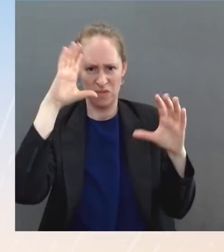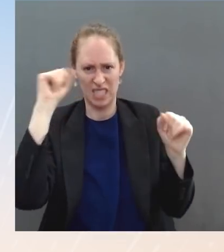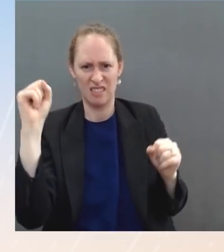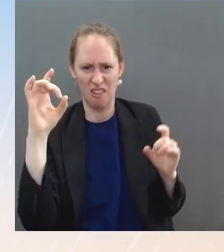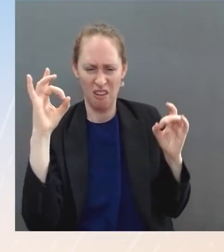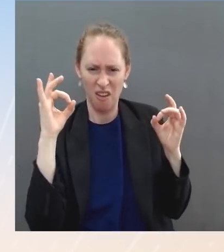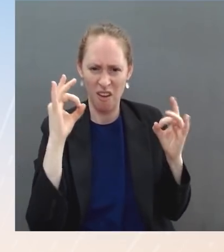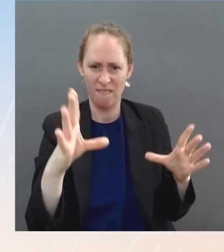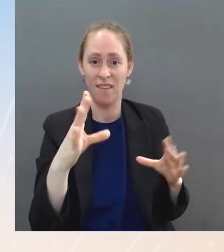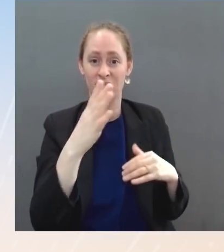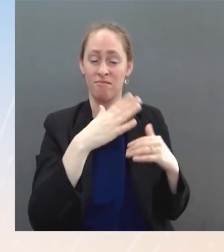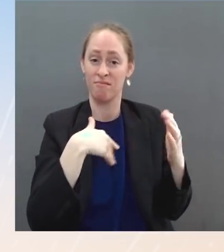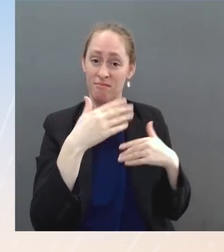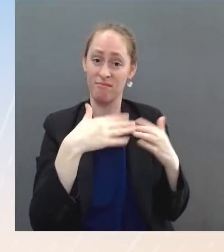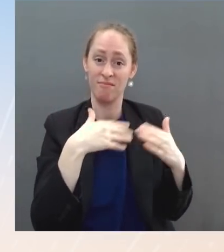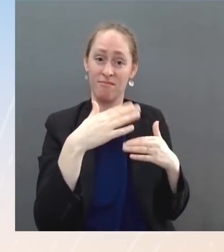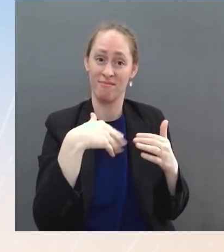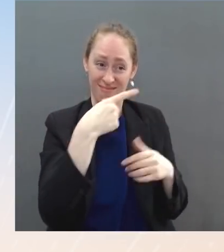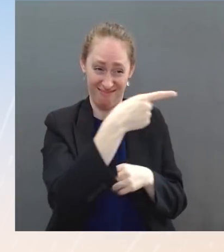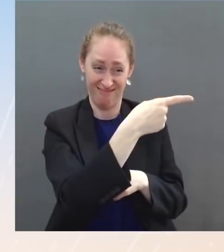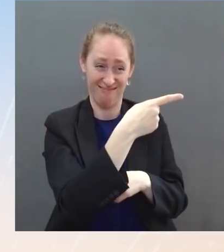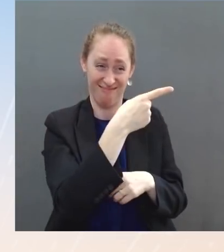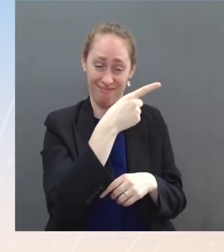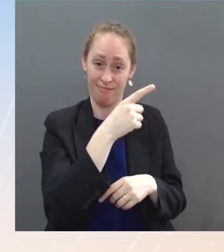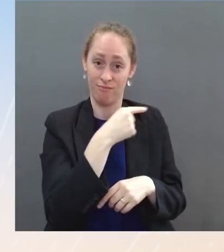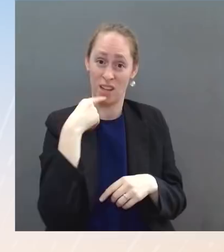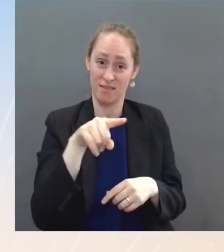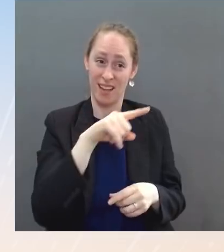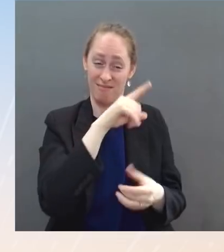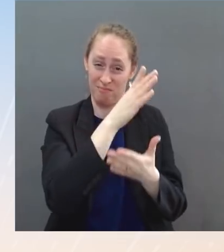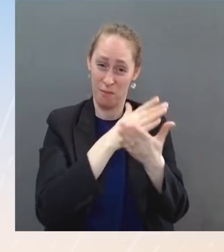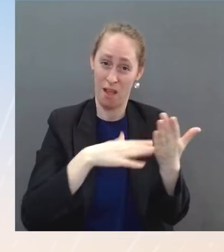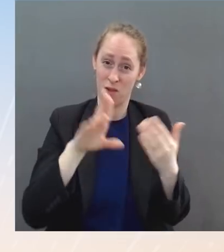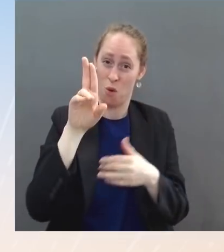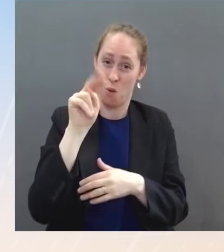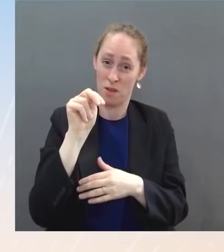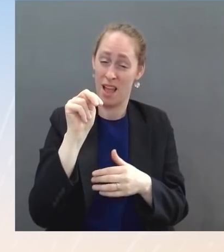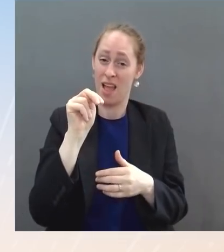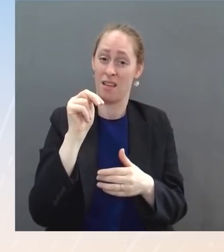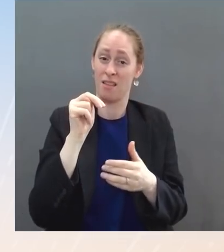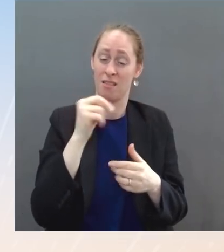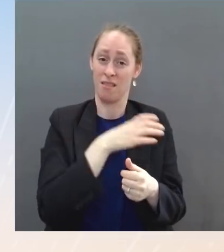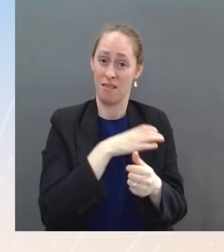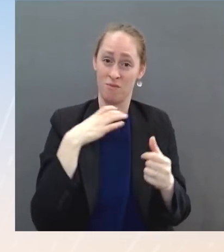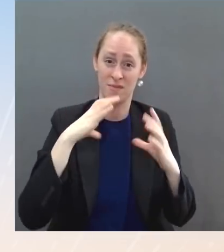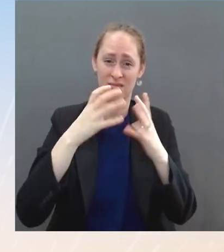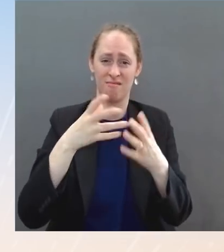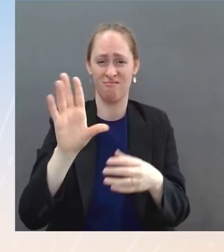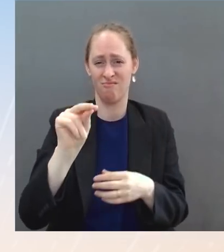and while she was on her overseas trip, and she will continue to make the case in her role when she returns to New York.